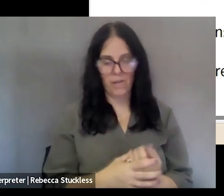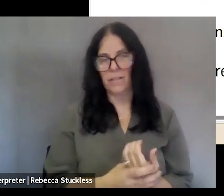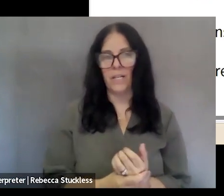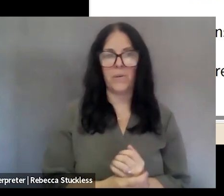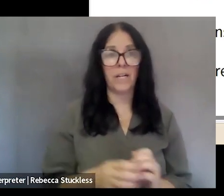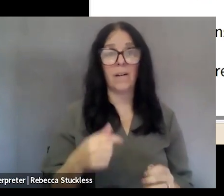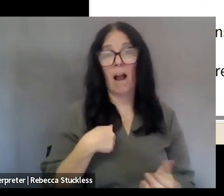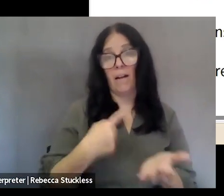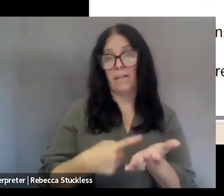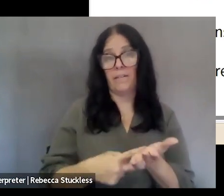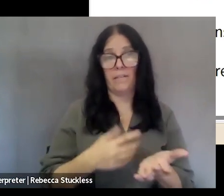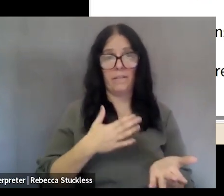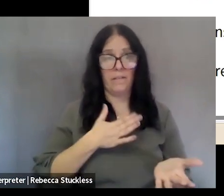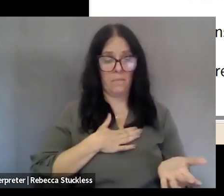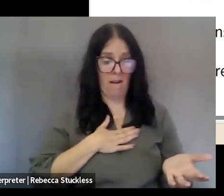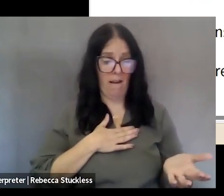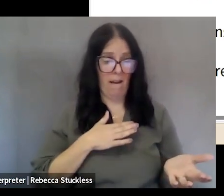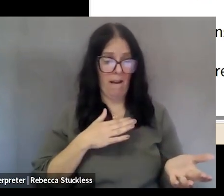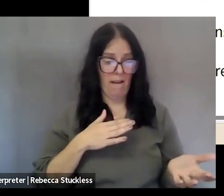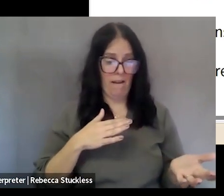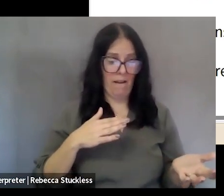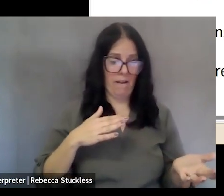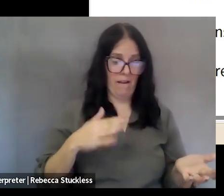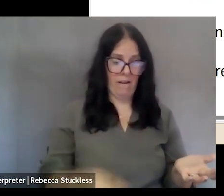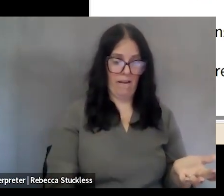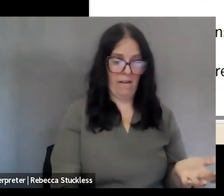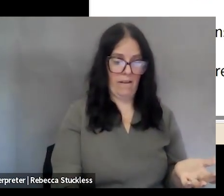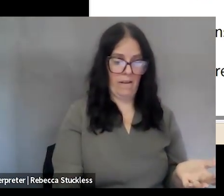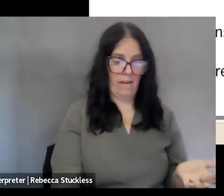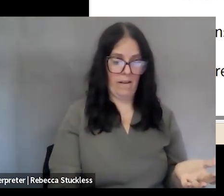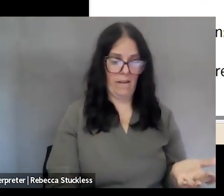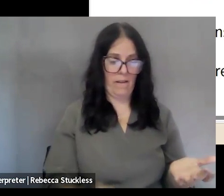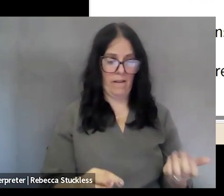it's probably annoying to some people but you never know who you're going to touch and who